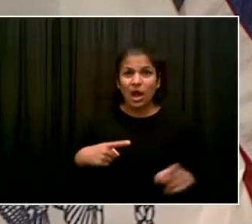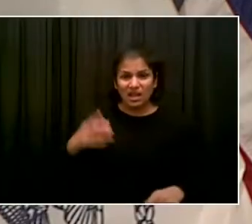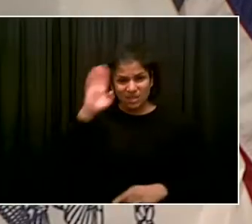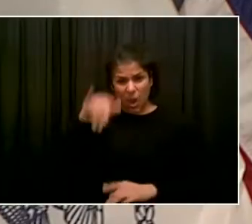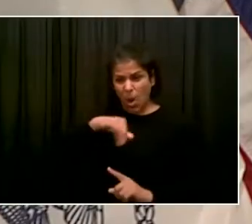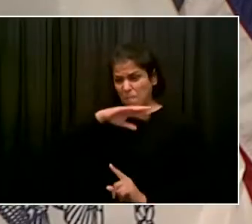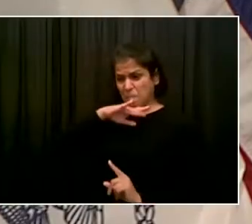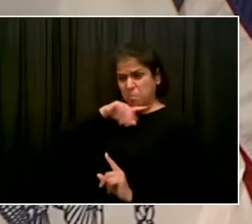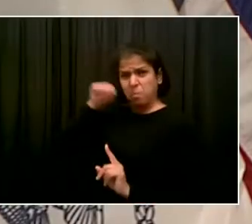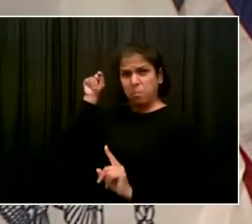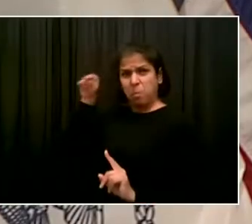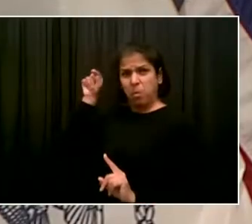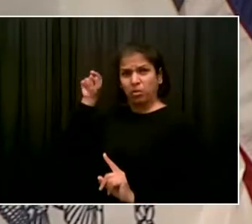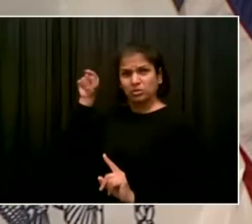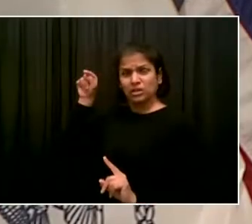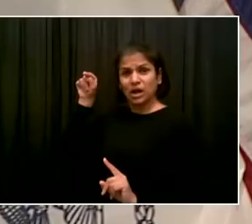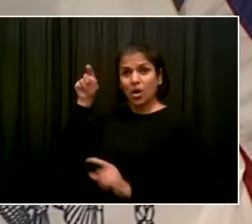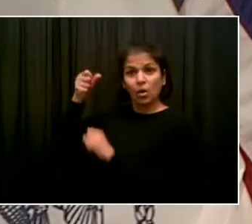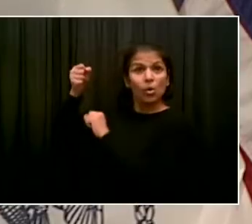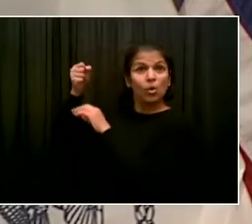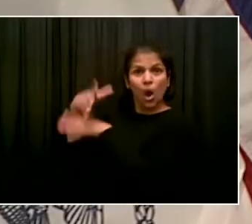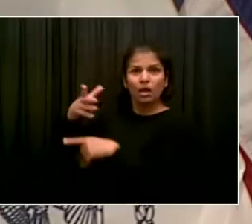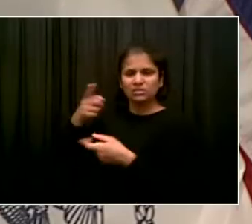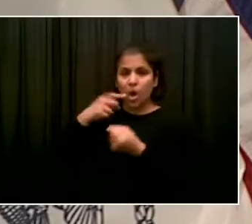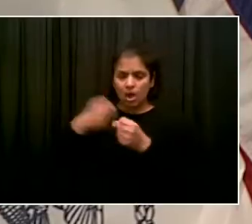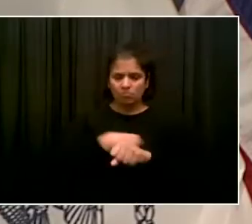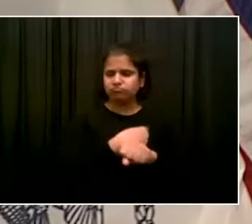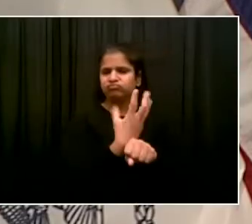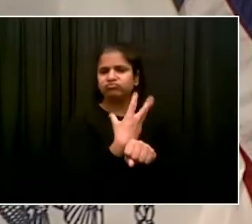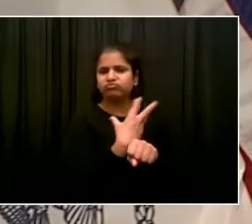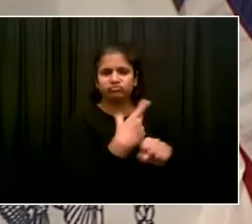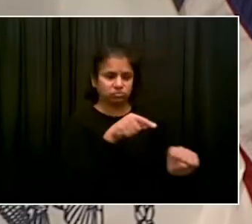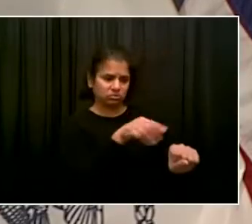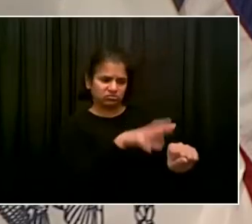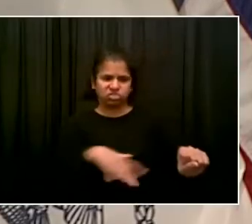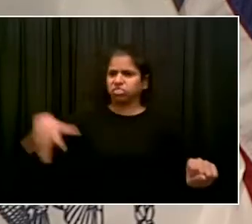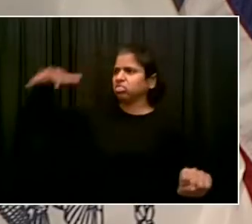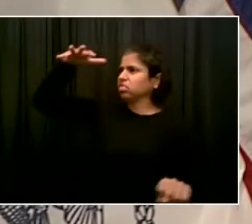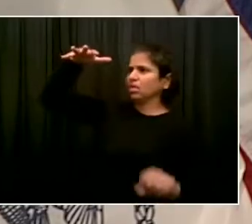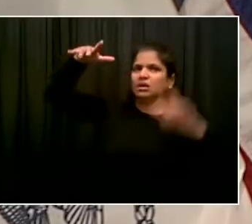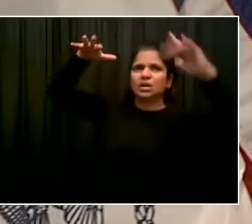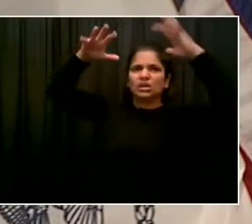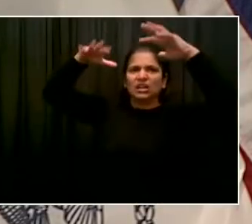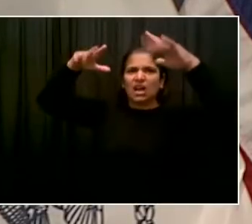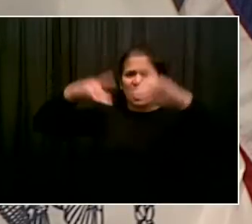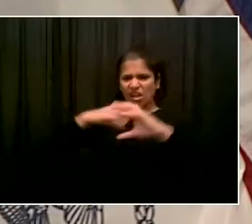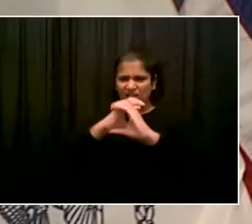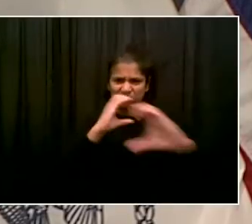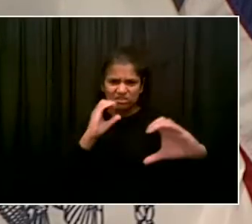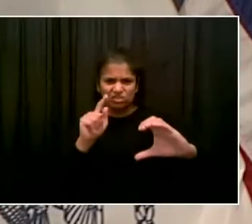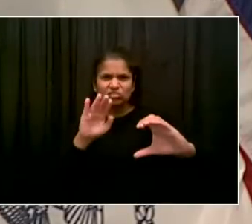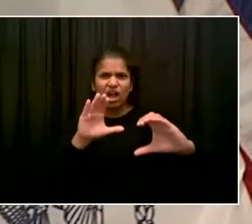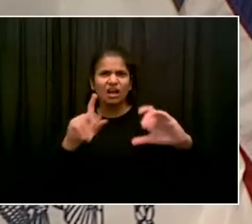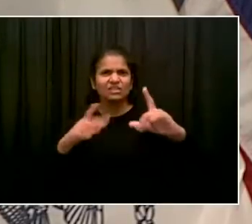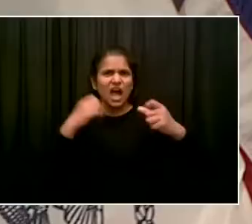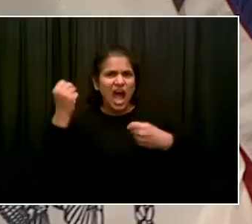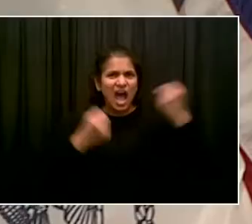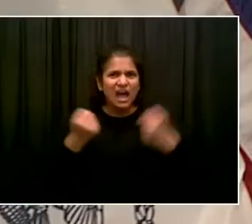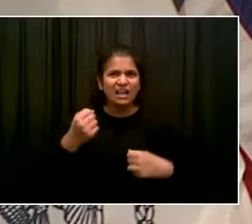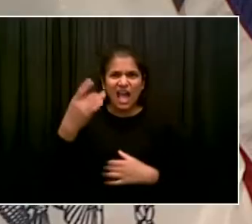EVERYONE. WHEN WE THINK ABOUT POLLUTION OMISSIONS,